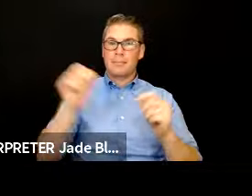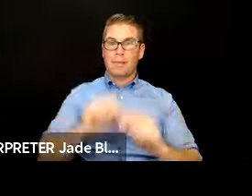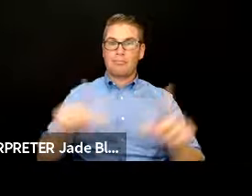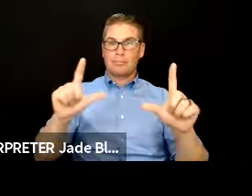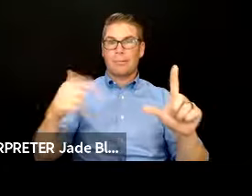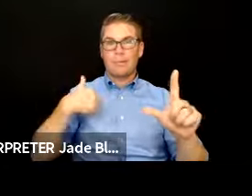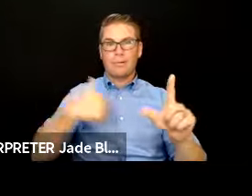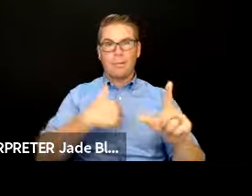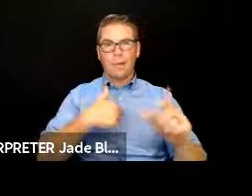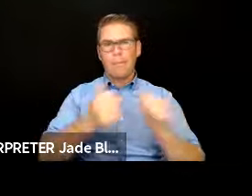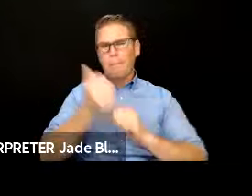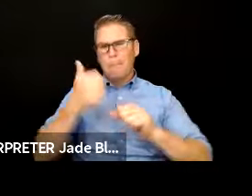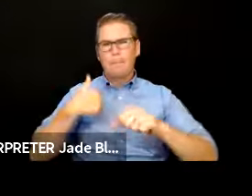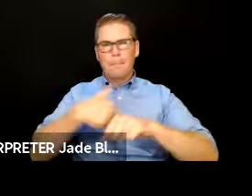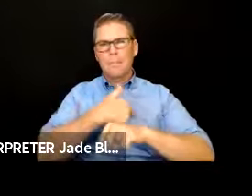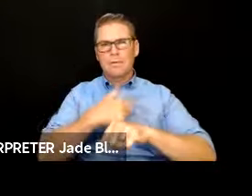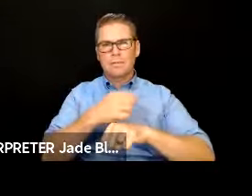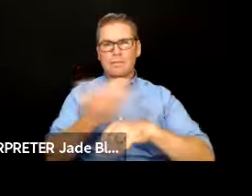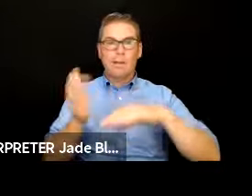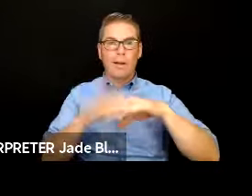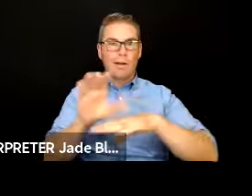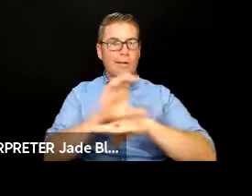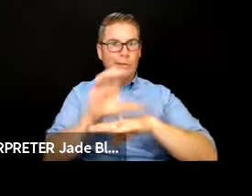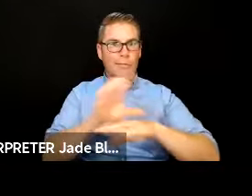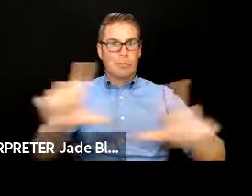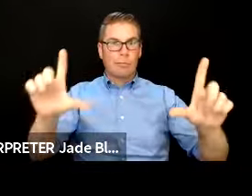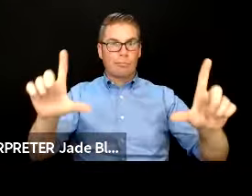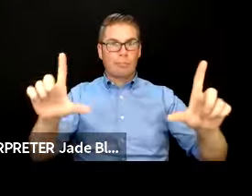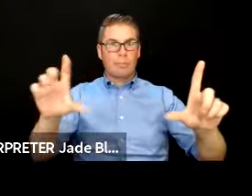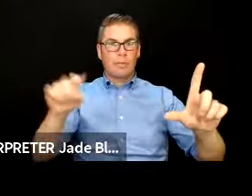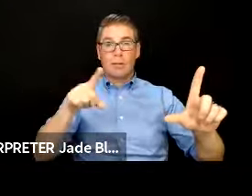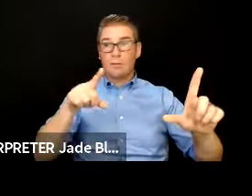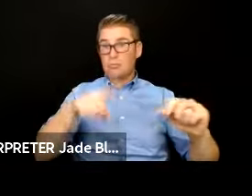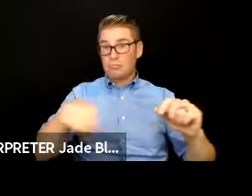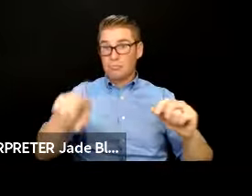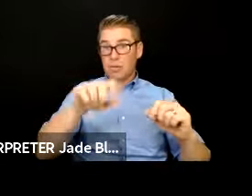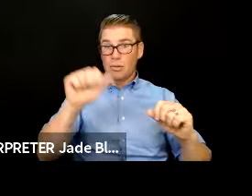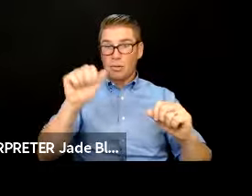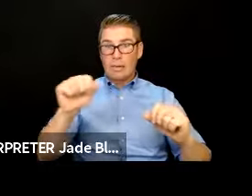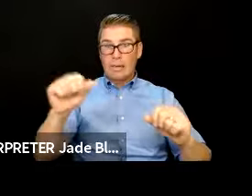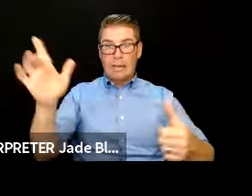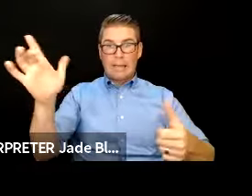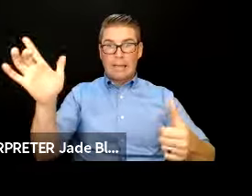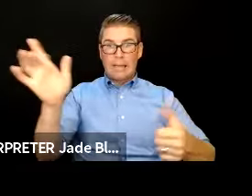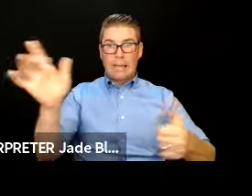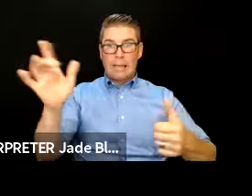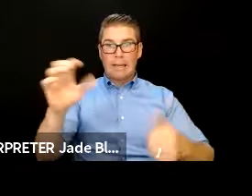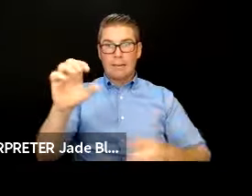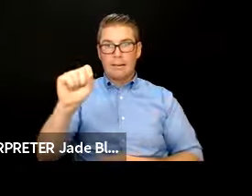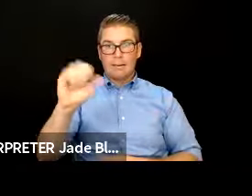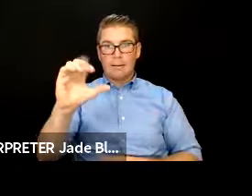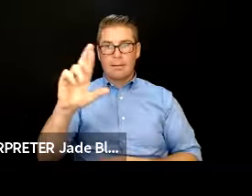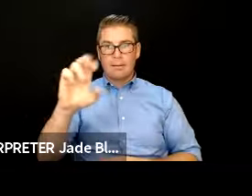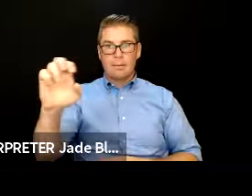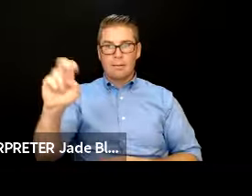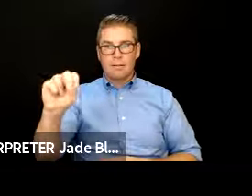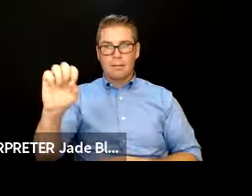I'm going to try this and if you have a cell phone take it out at this time and I want you to just take a picture of the screen because this screen has the instructions for the activity that we're going to do